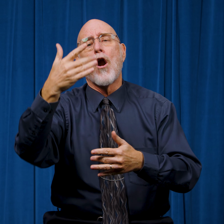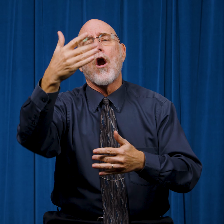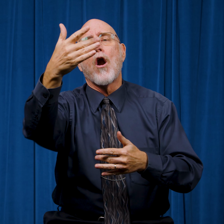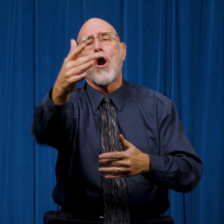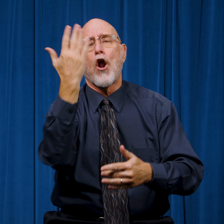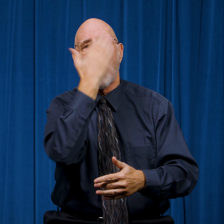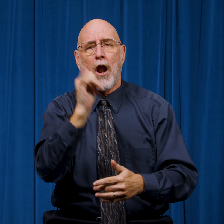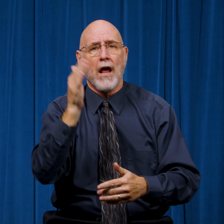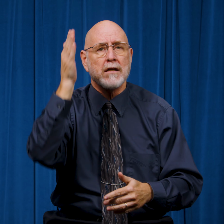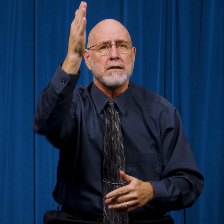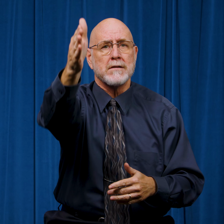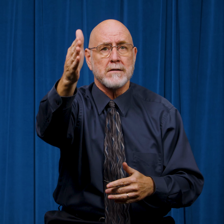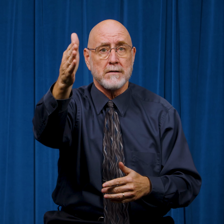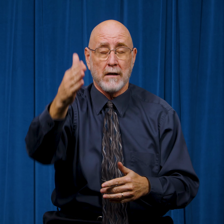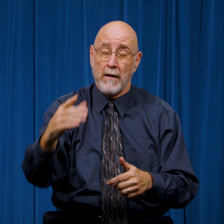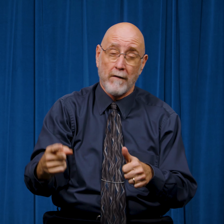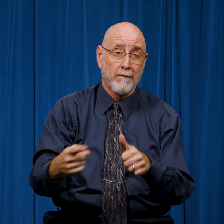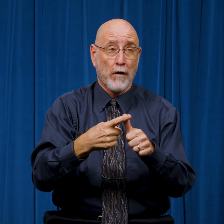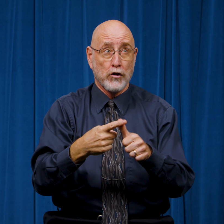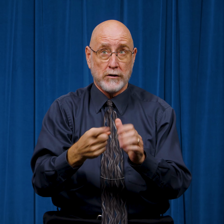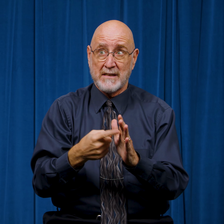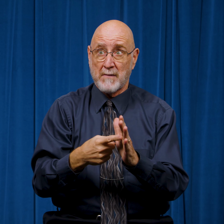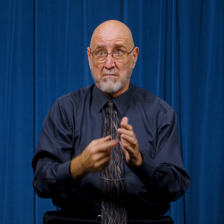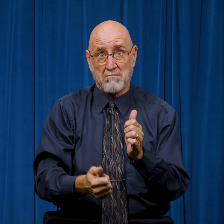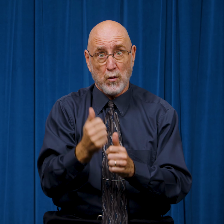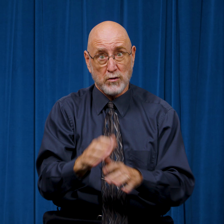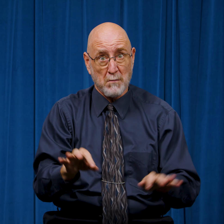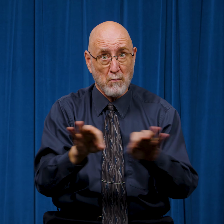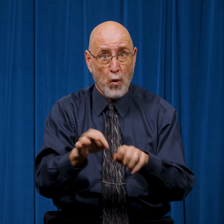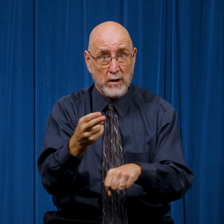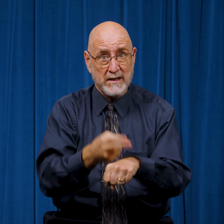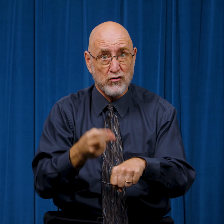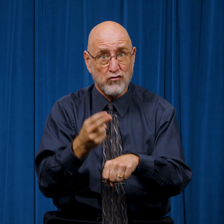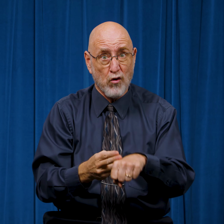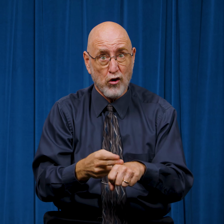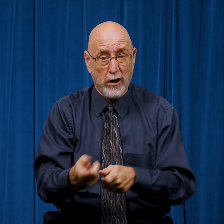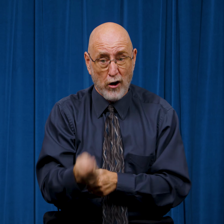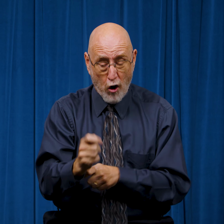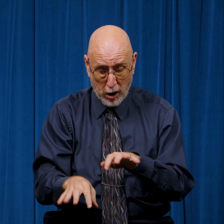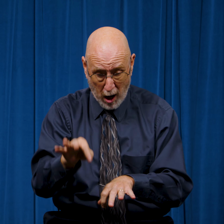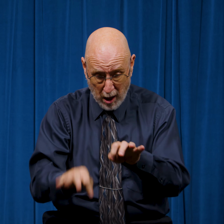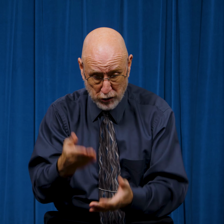One of the first and sometimes one of the most important historical and archaeological evidences found